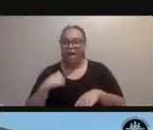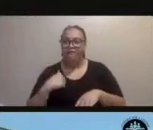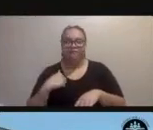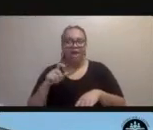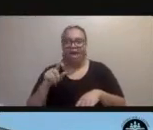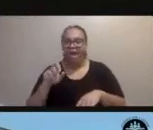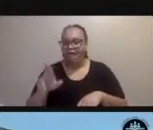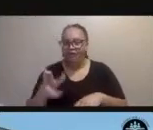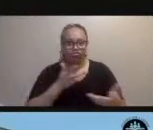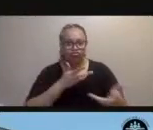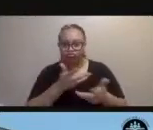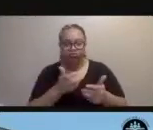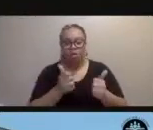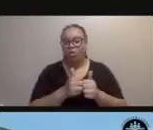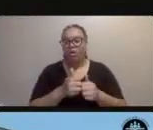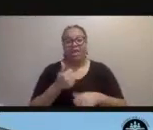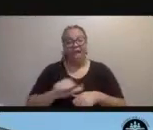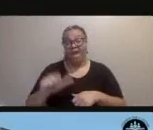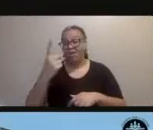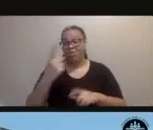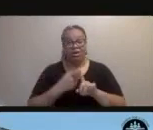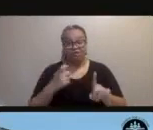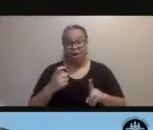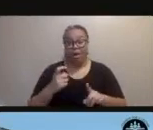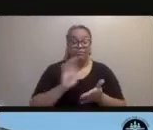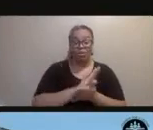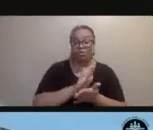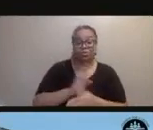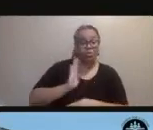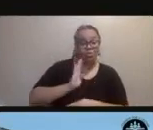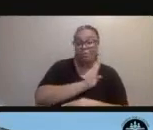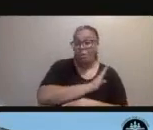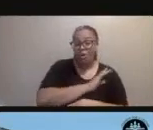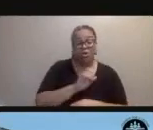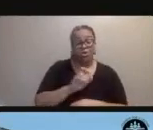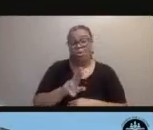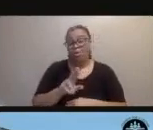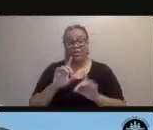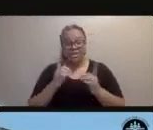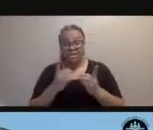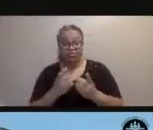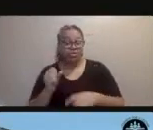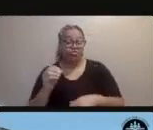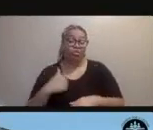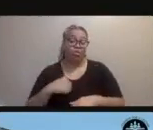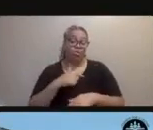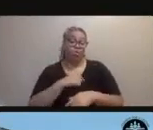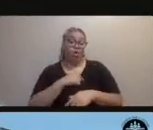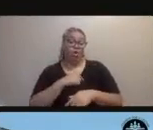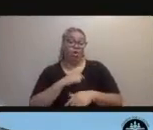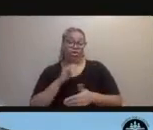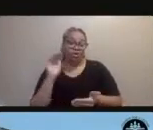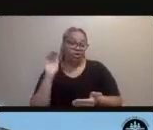SINCE KINDERGARTEN. SO FIVE YEARS AND I DON'T THINK I'VE EVER ENCOUNTERED OR INTERACTED WITH SOMEONE FROM